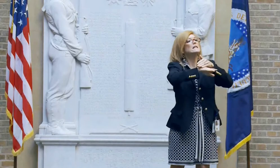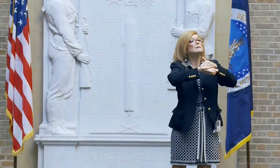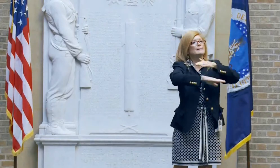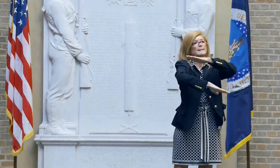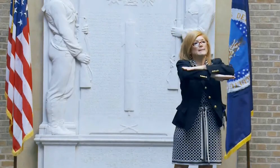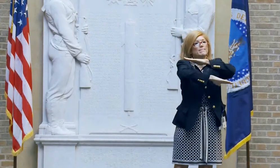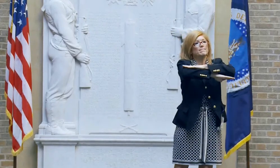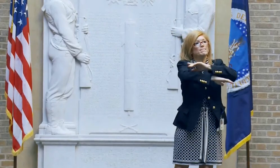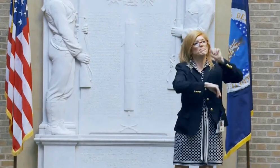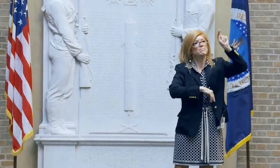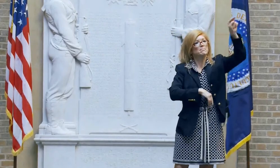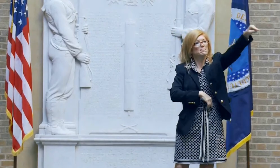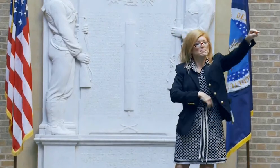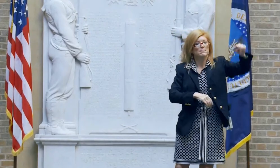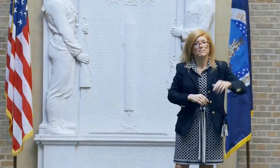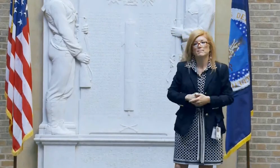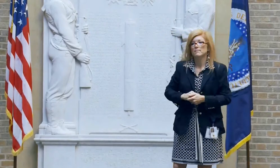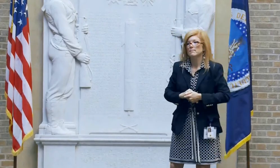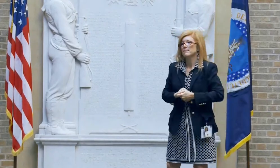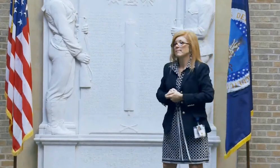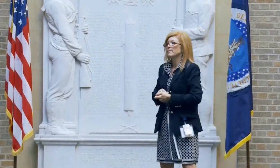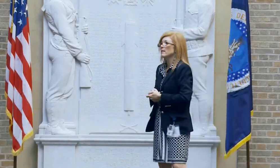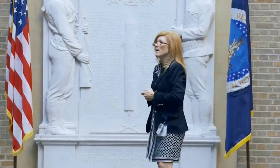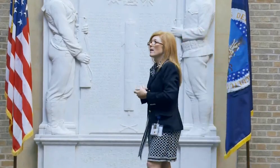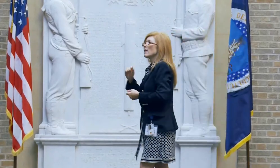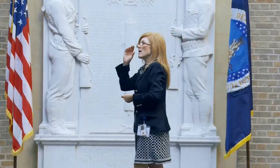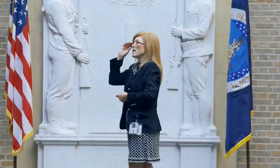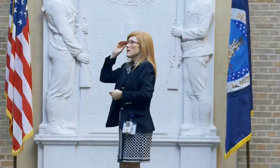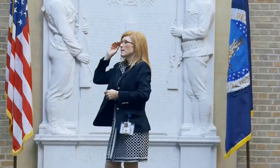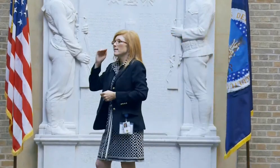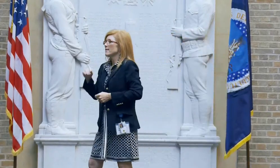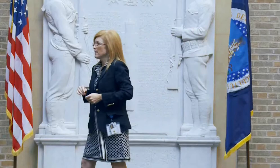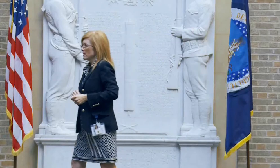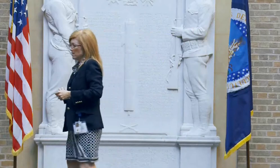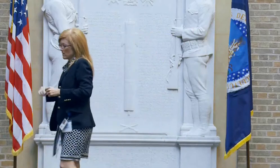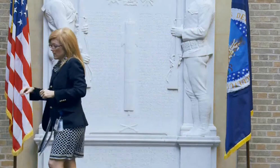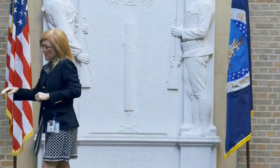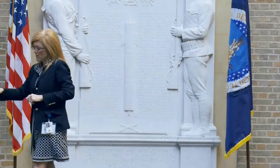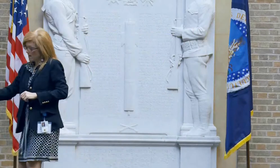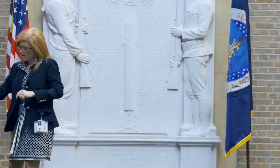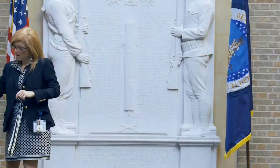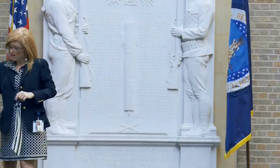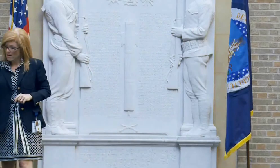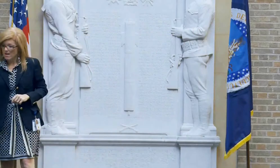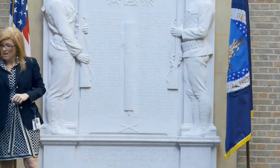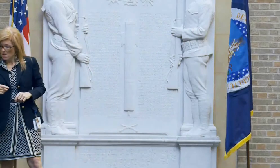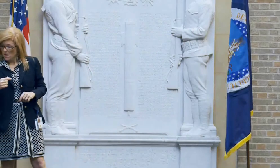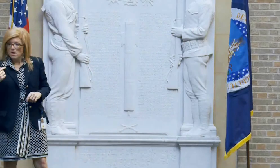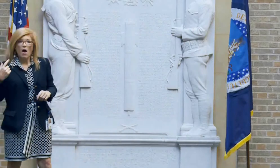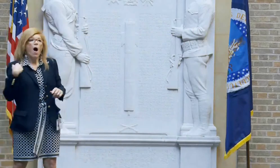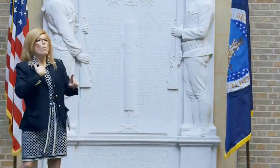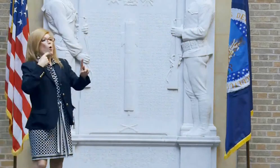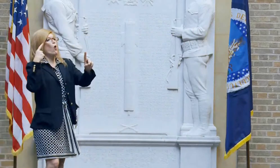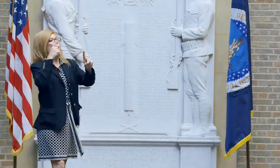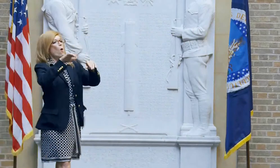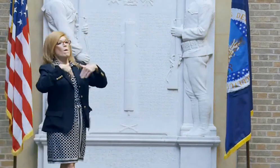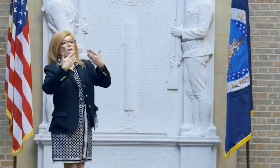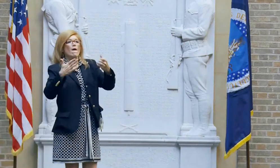command point next to the volunteers. She gestures with her hands.